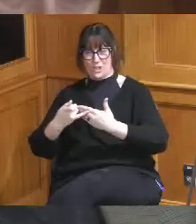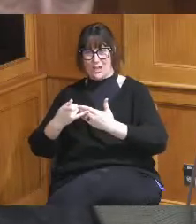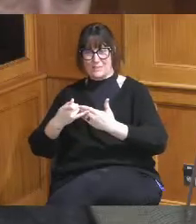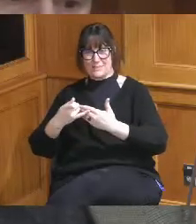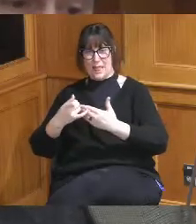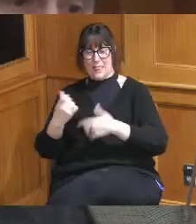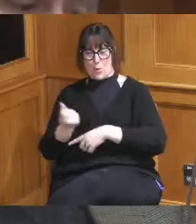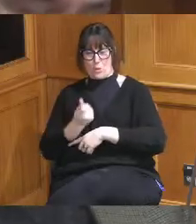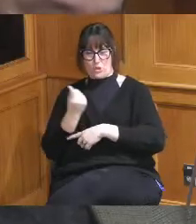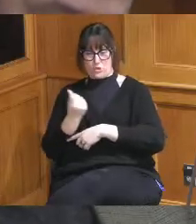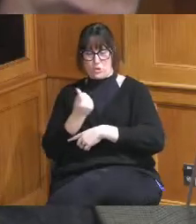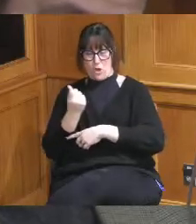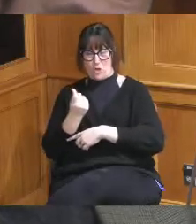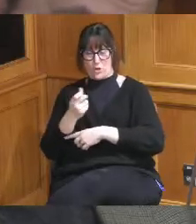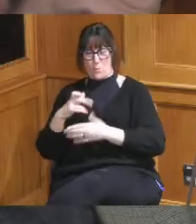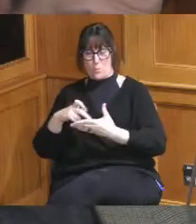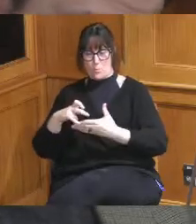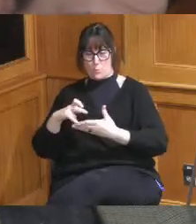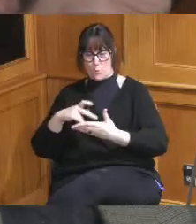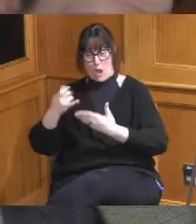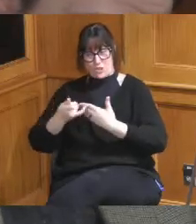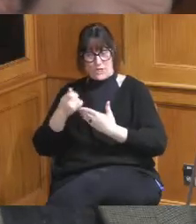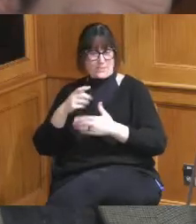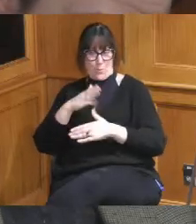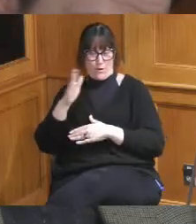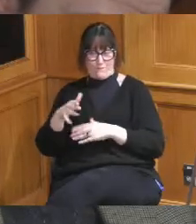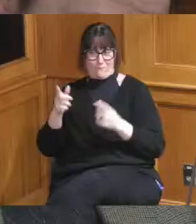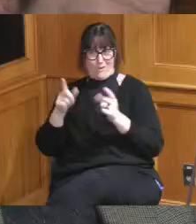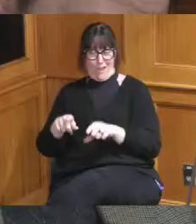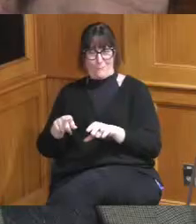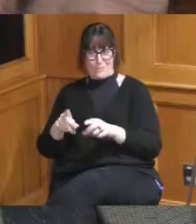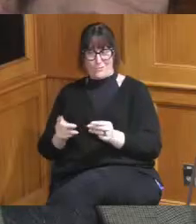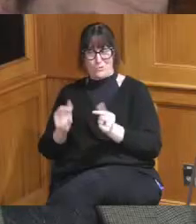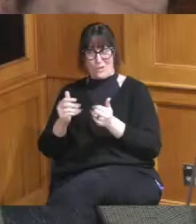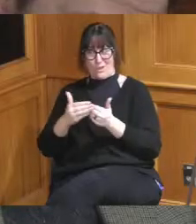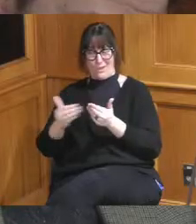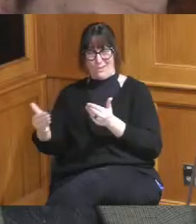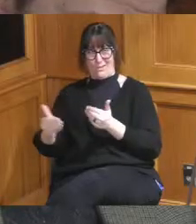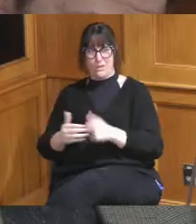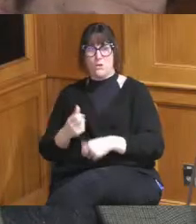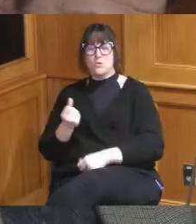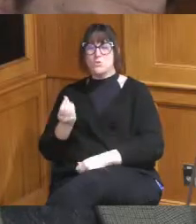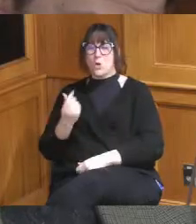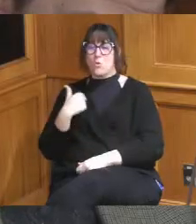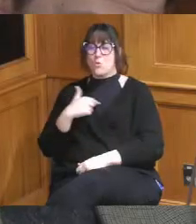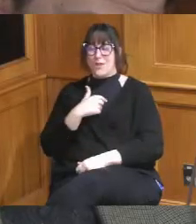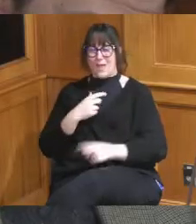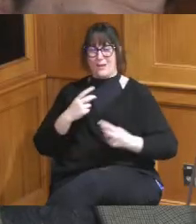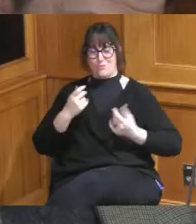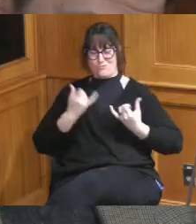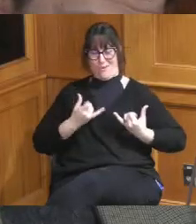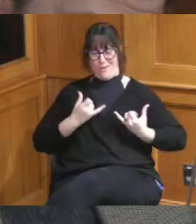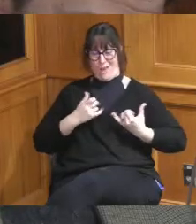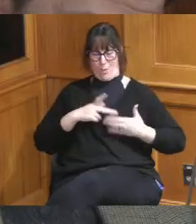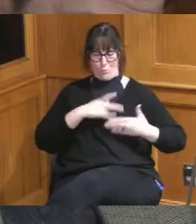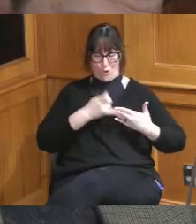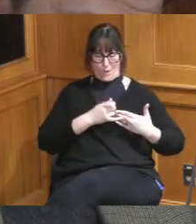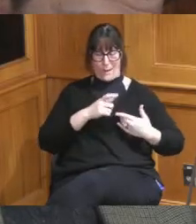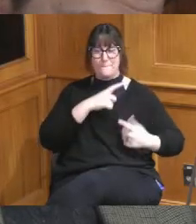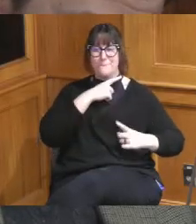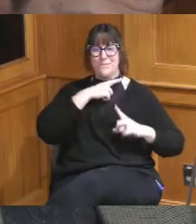gone online to get moving quickly so we had a right now program plus a long-term investment